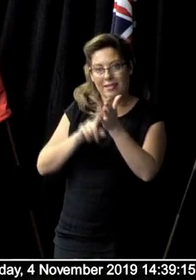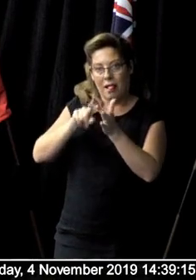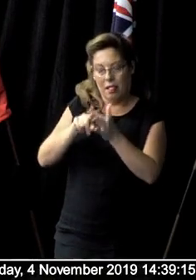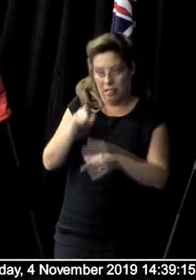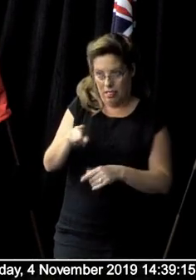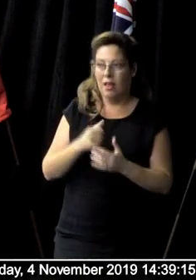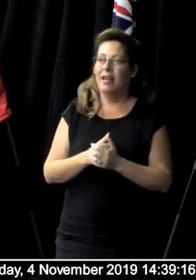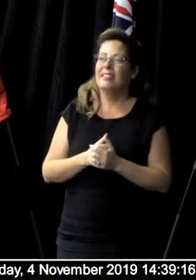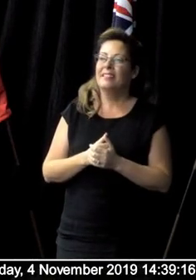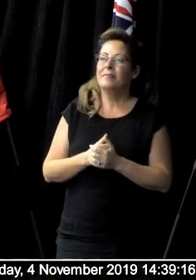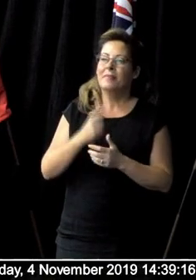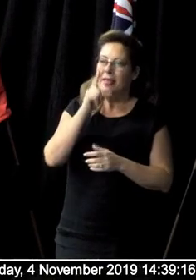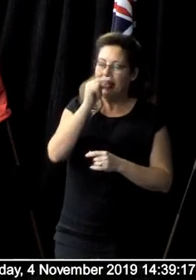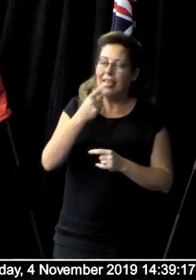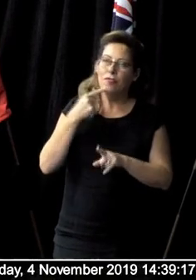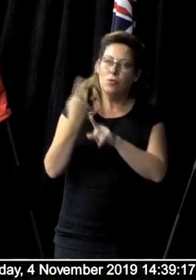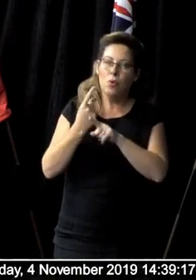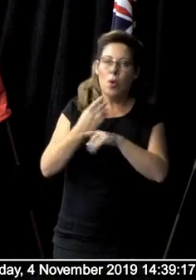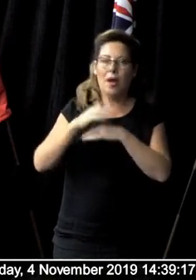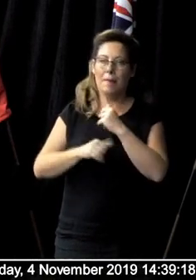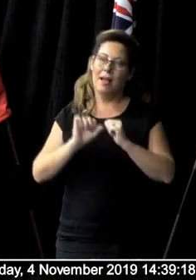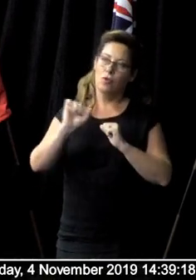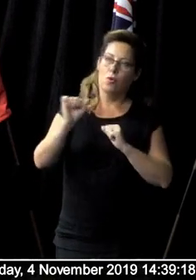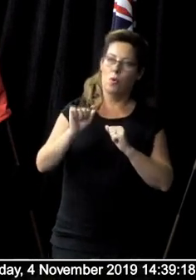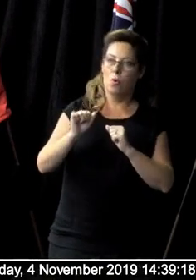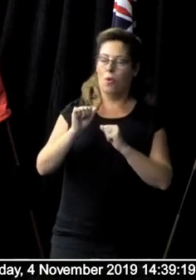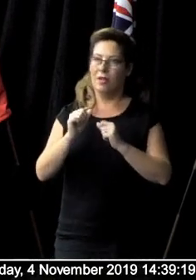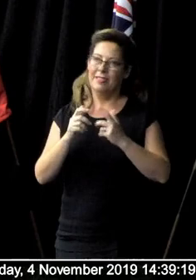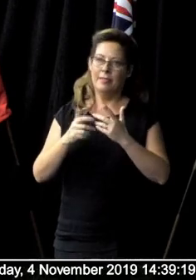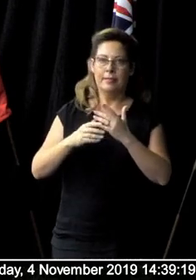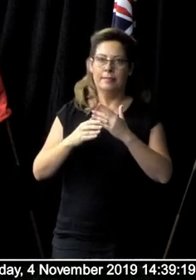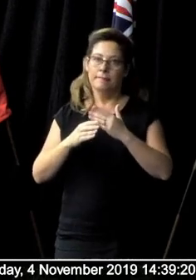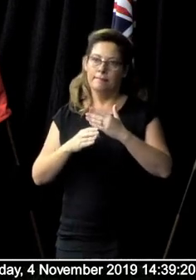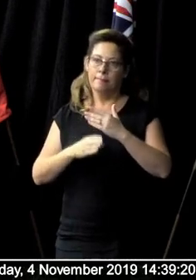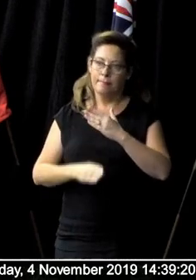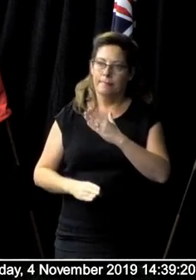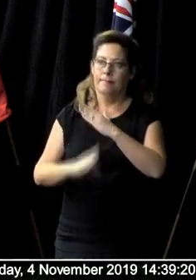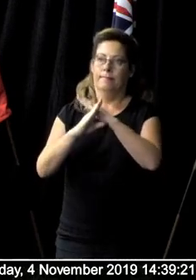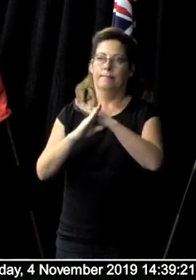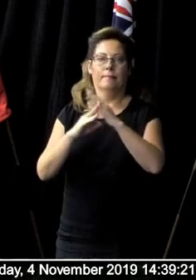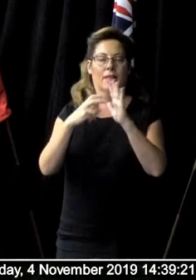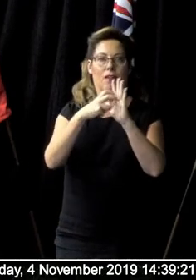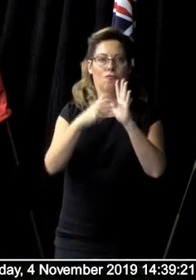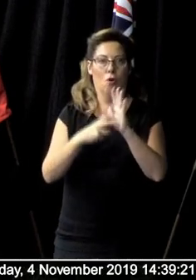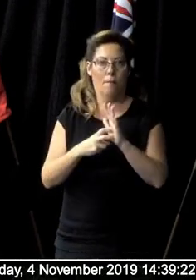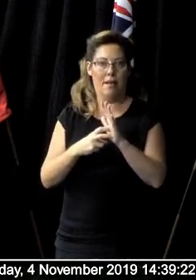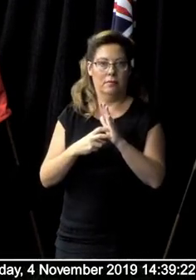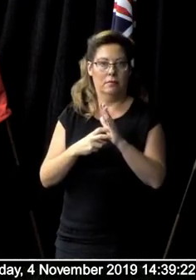area that you’ve identified as being a recurrent theme. Can you tell us what your experience indicates?